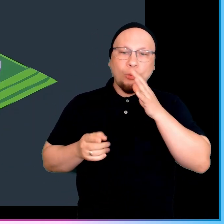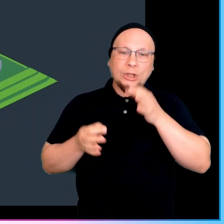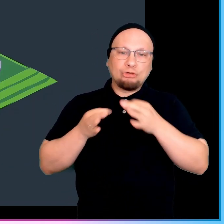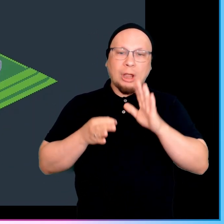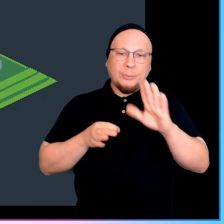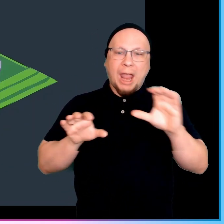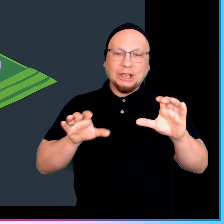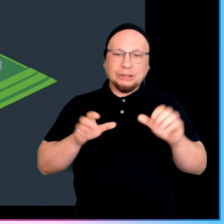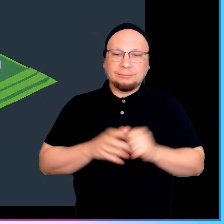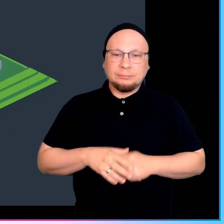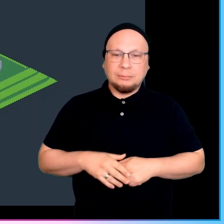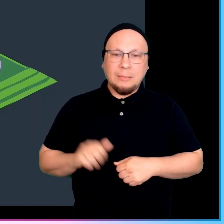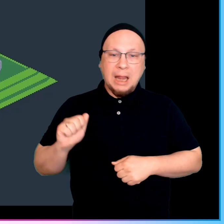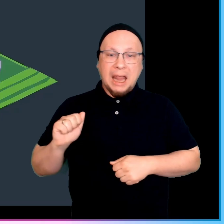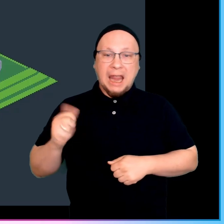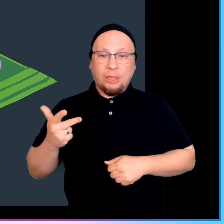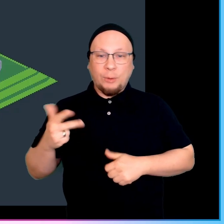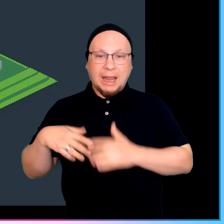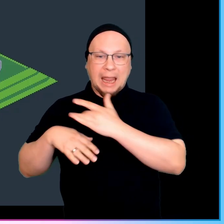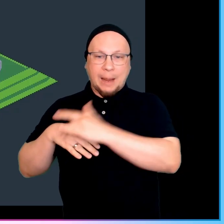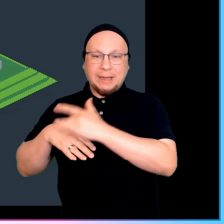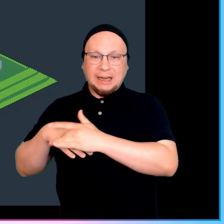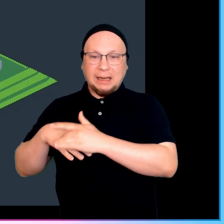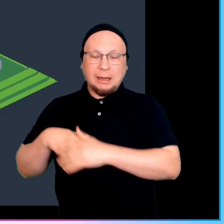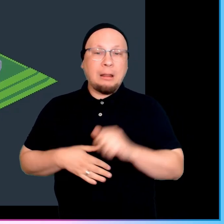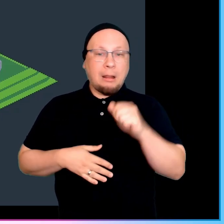A3 is empty. Flats placed in A3.